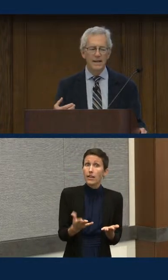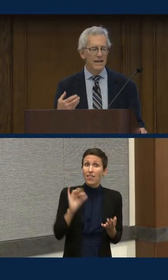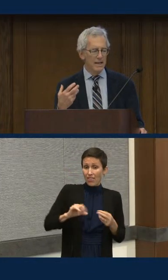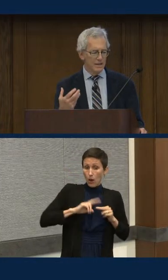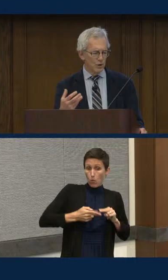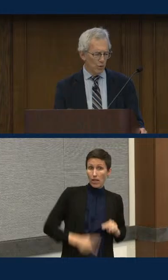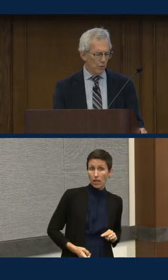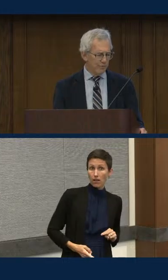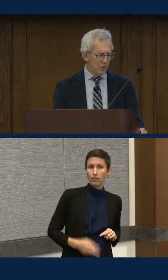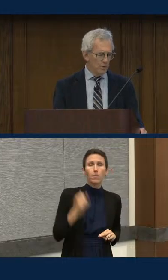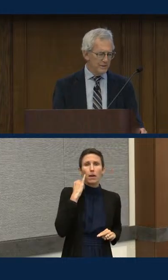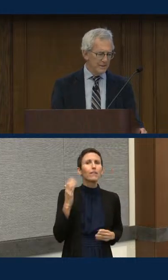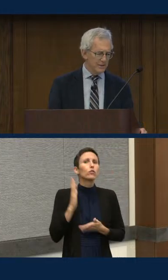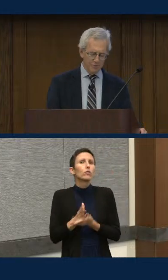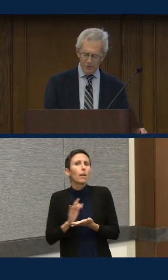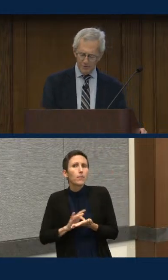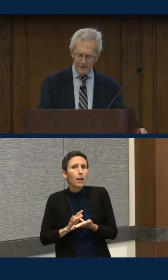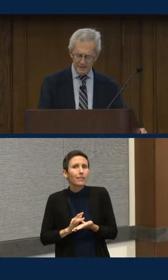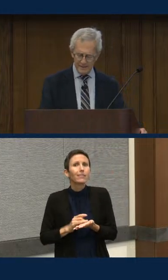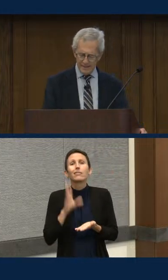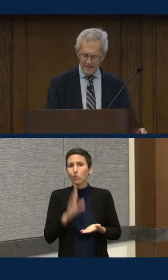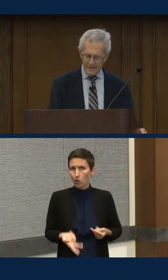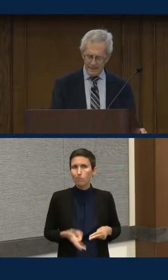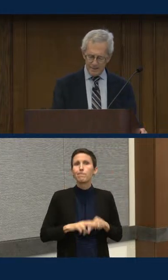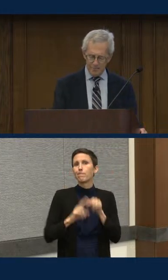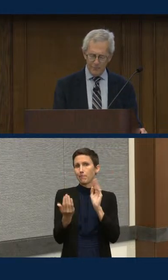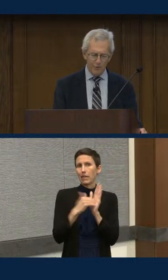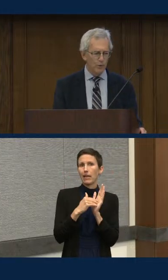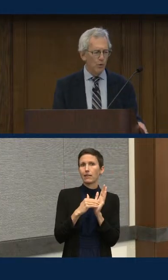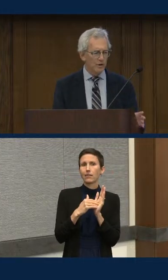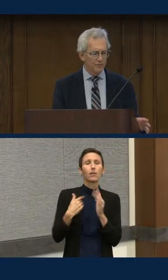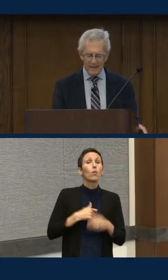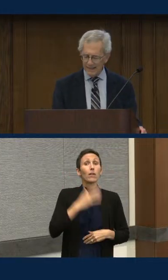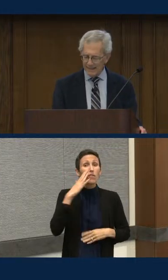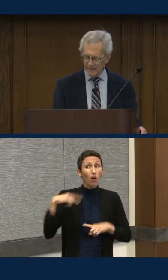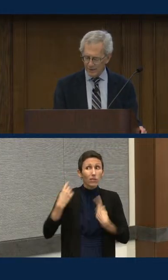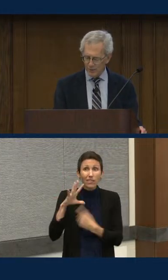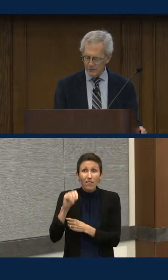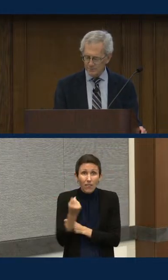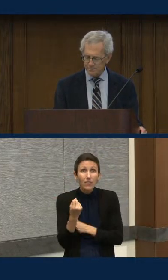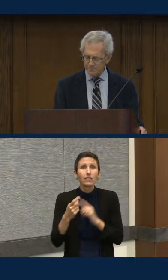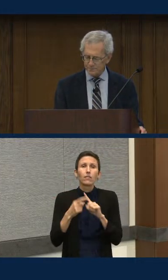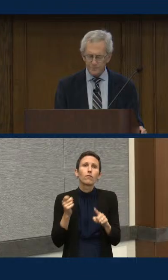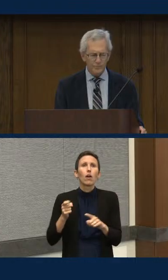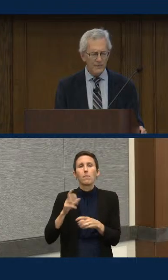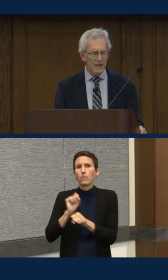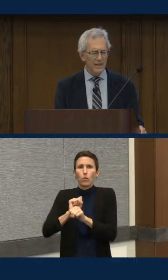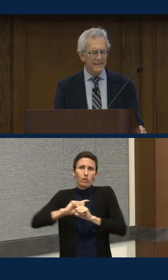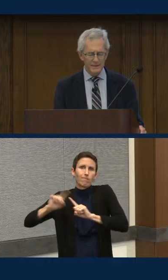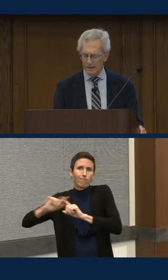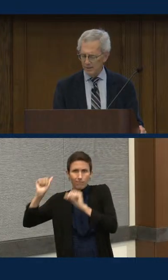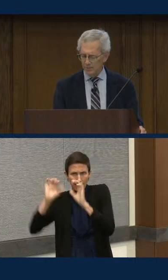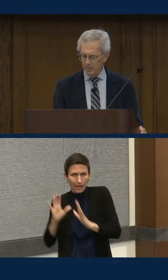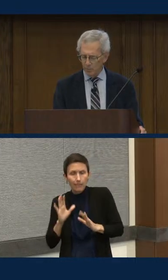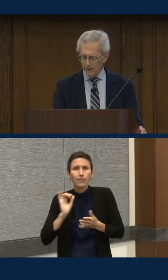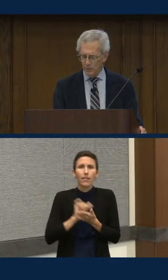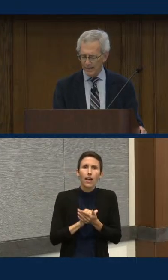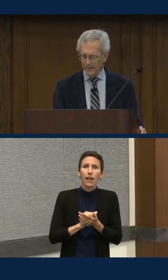on. We have known since the 50s from the work of Kennedy and